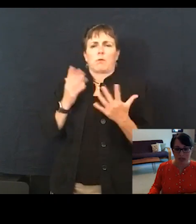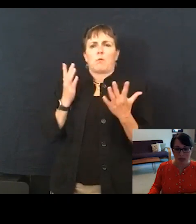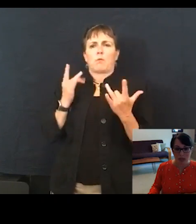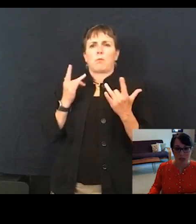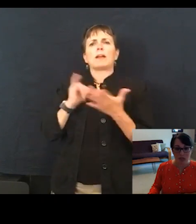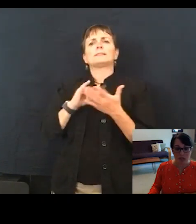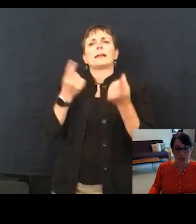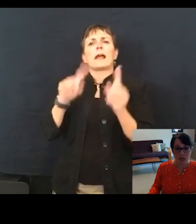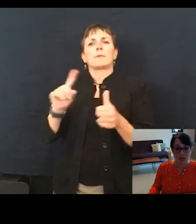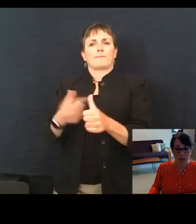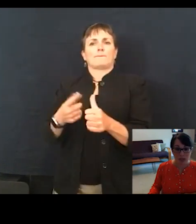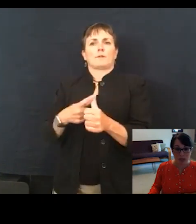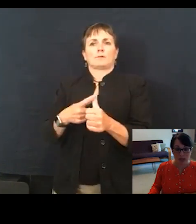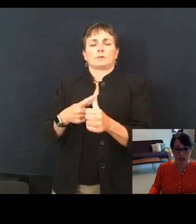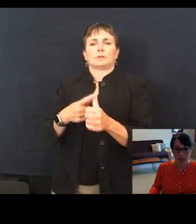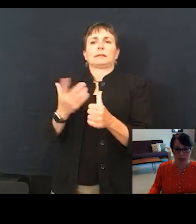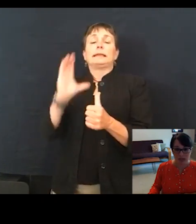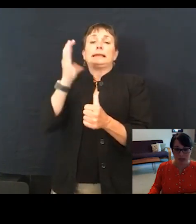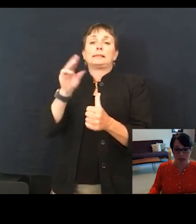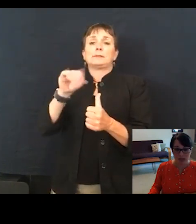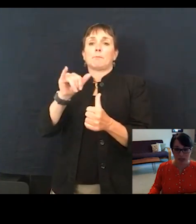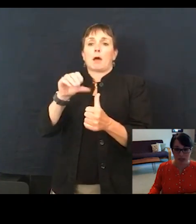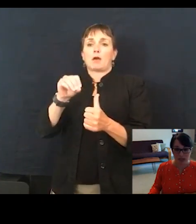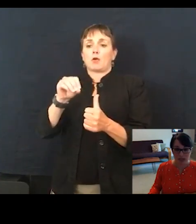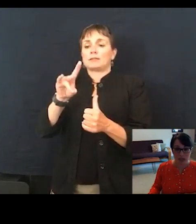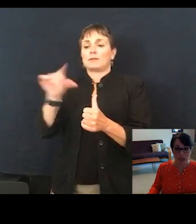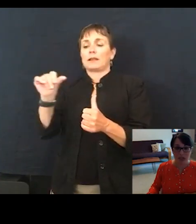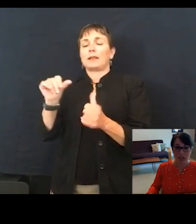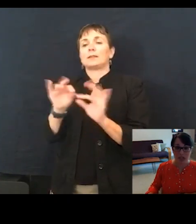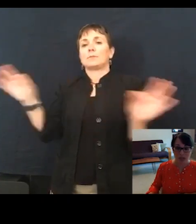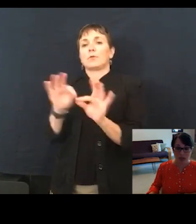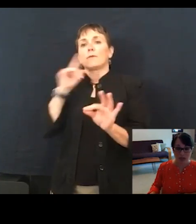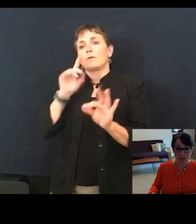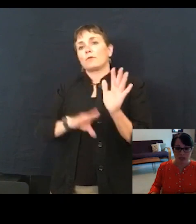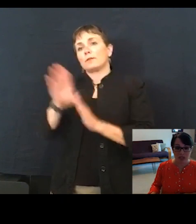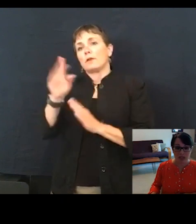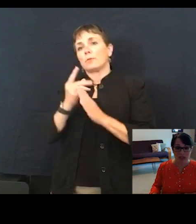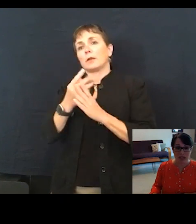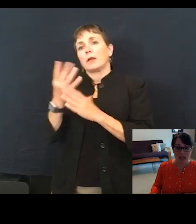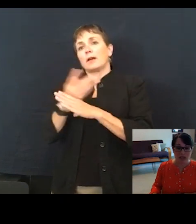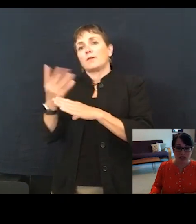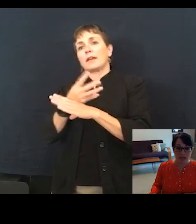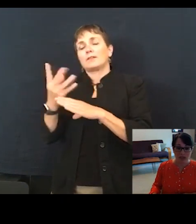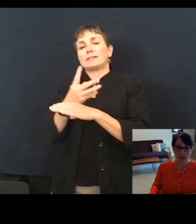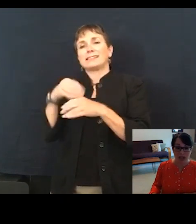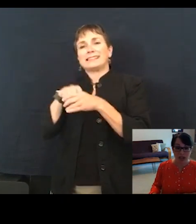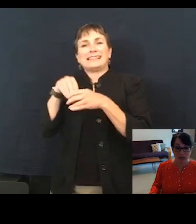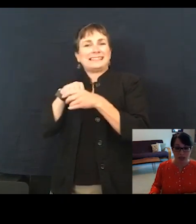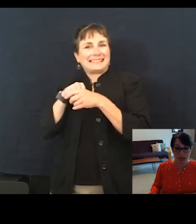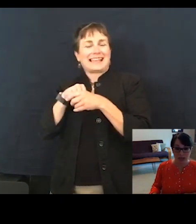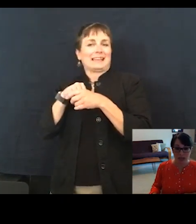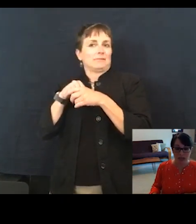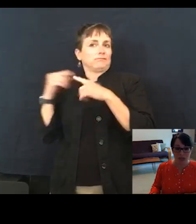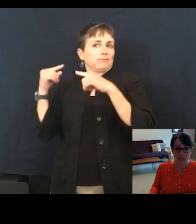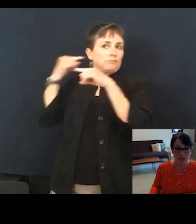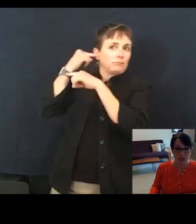important for the development of hair cells in the inner ear. And what you can see on this slide are very high magnification images